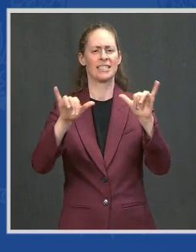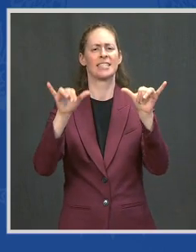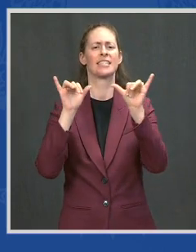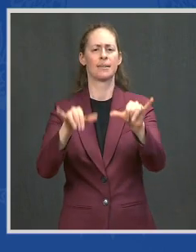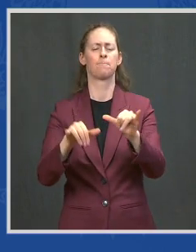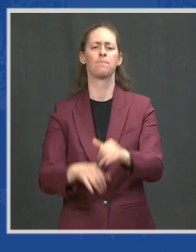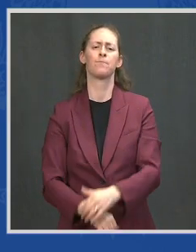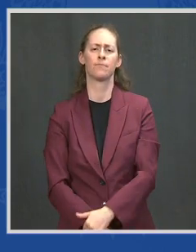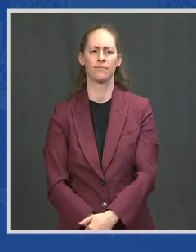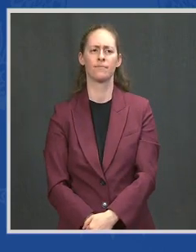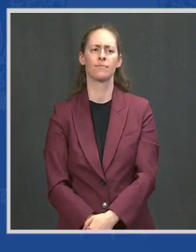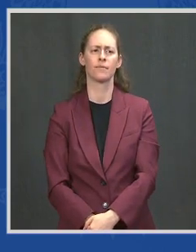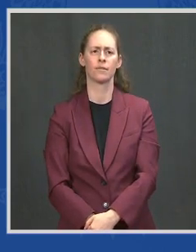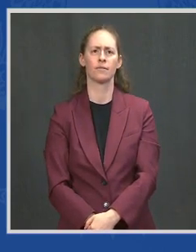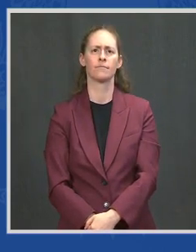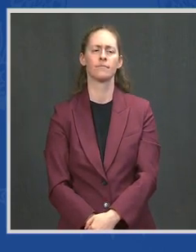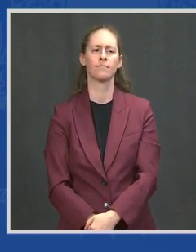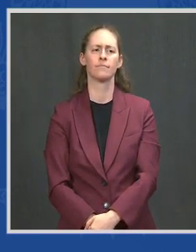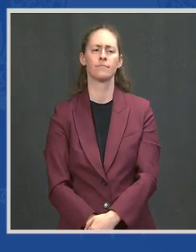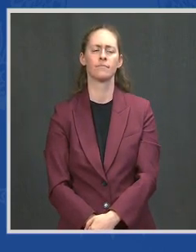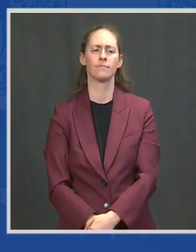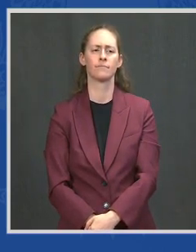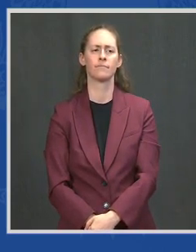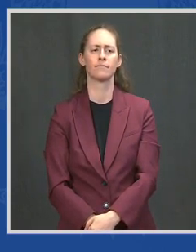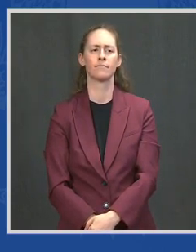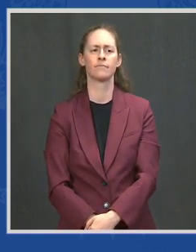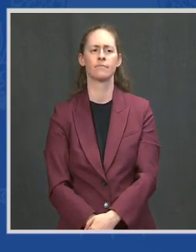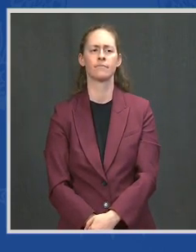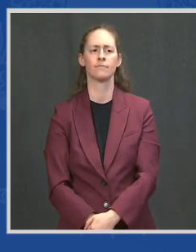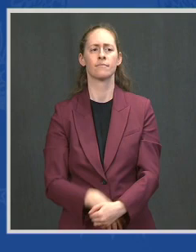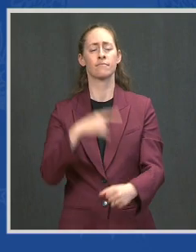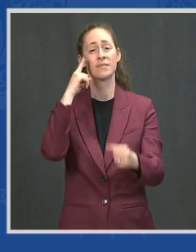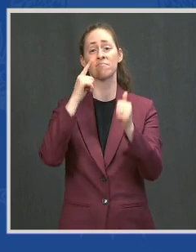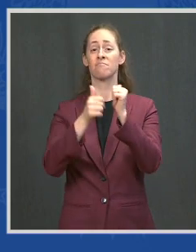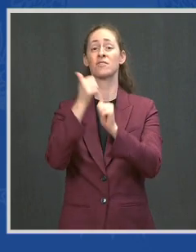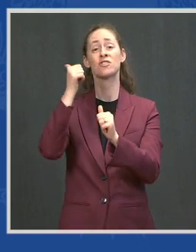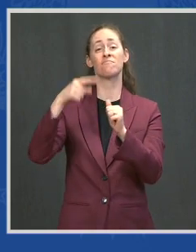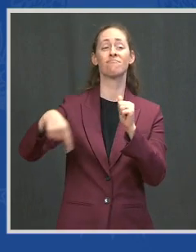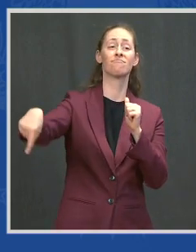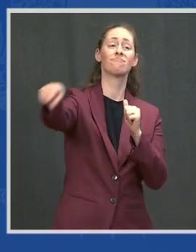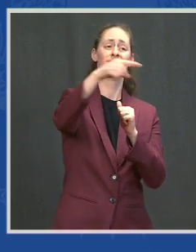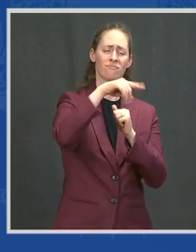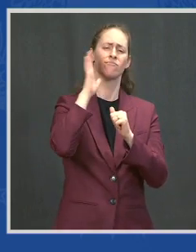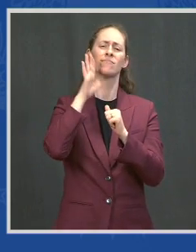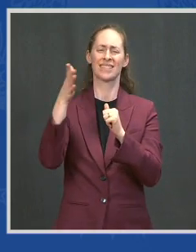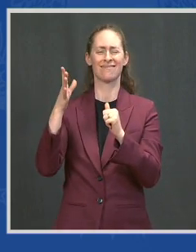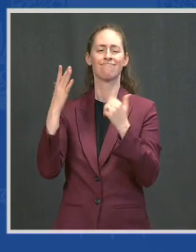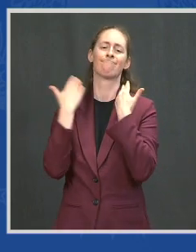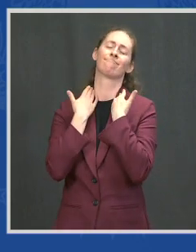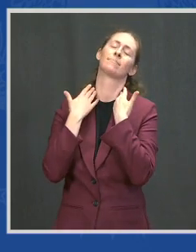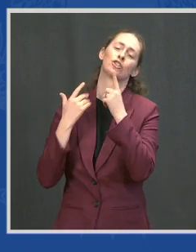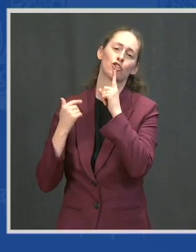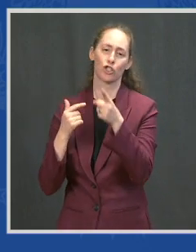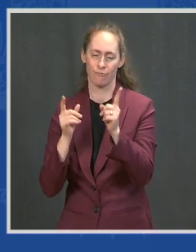most people will be convinced by the fact that their failure to get the vaccine